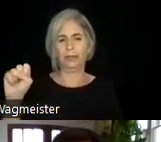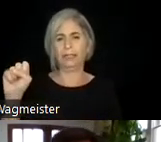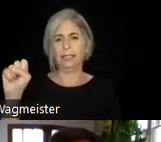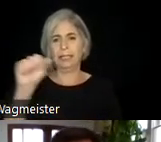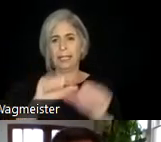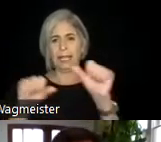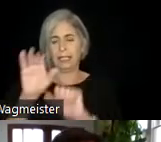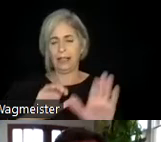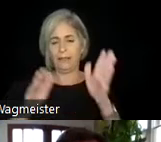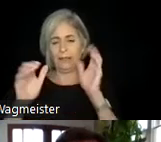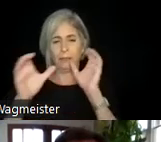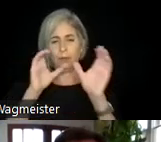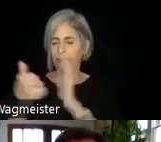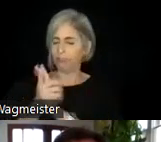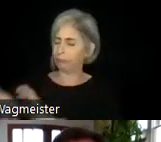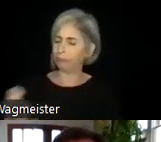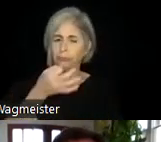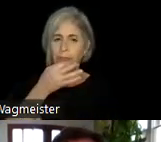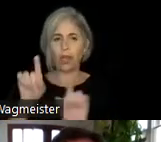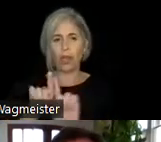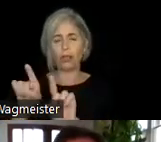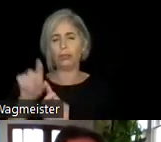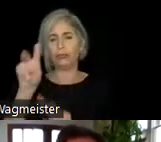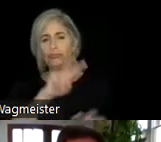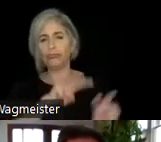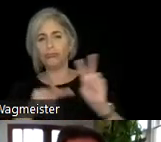the Society of The Dana Foundation, and